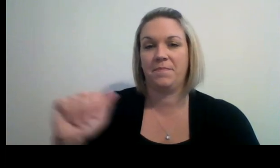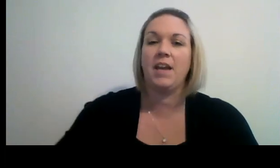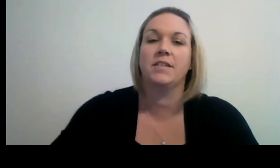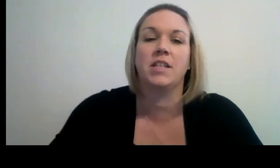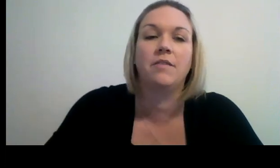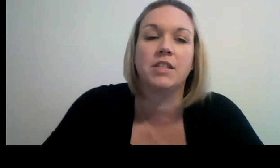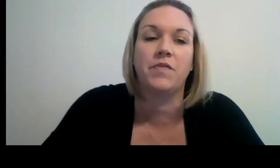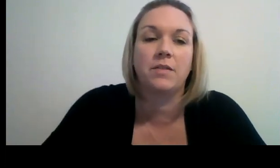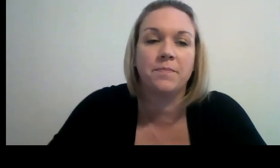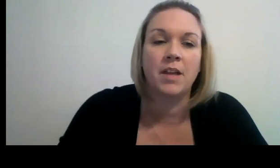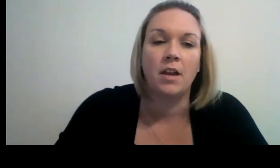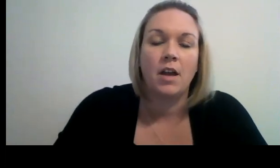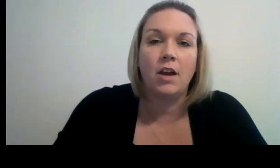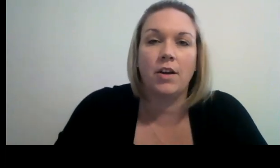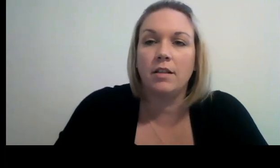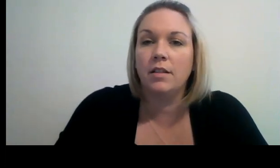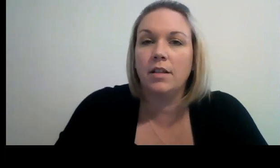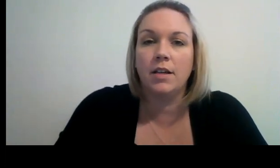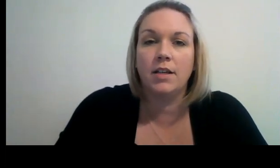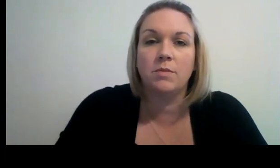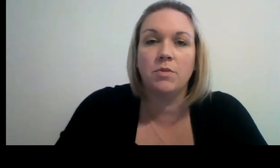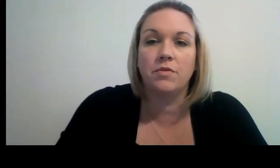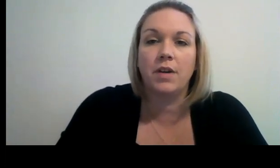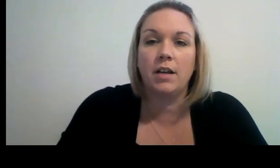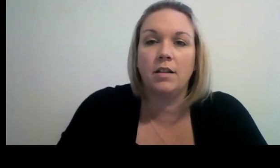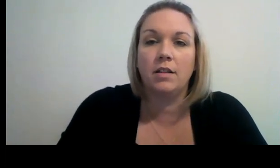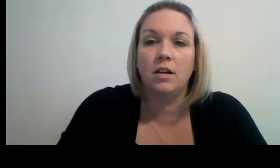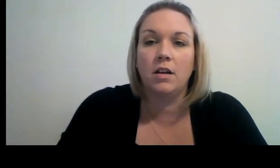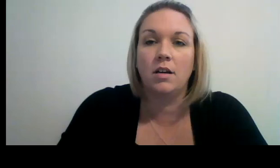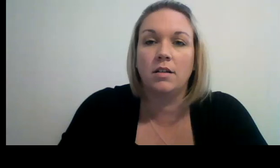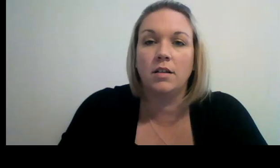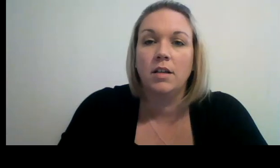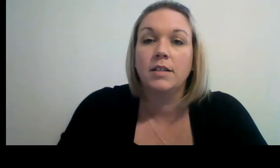Okay, so that one's fun! All right, let's move right along.